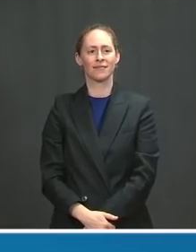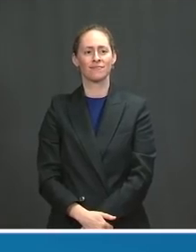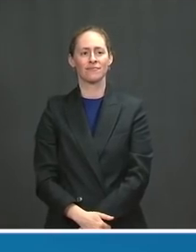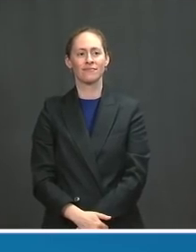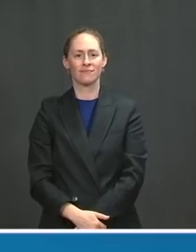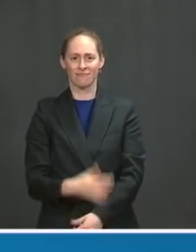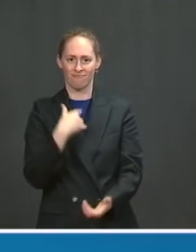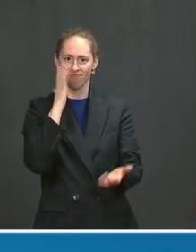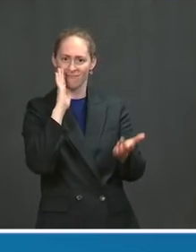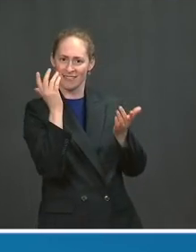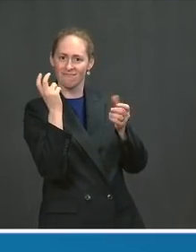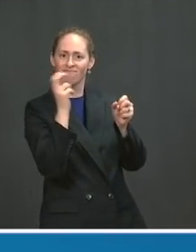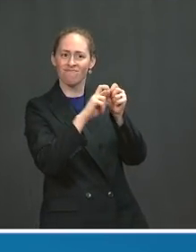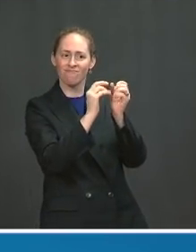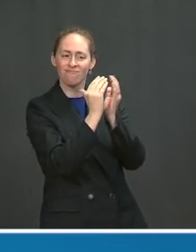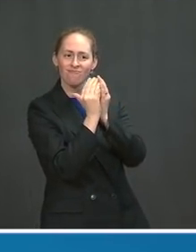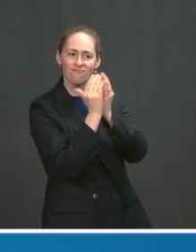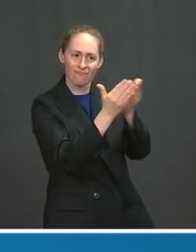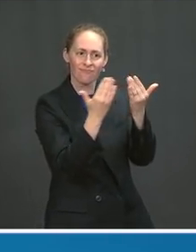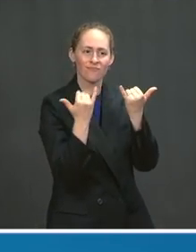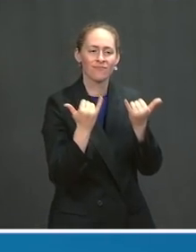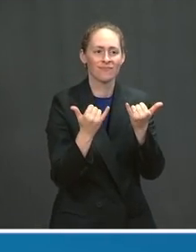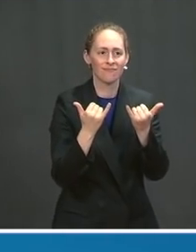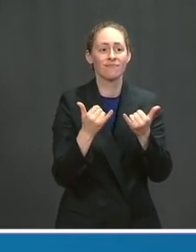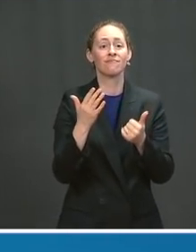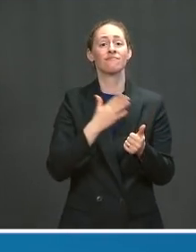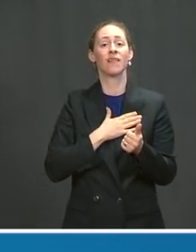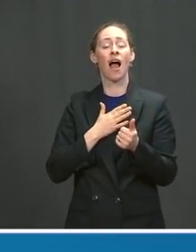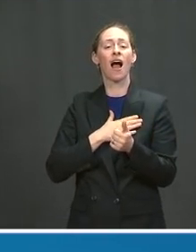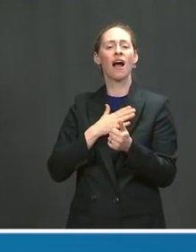My west wing office features a desk built by